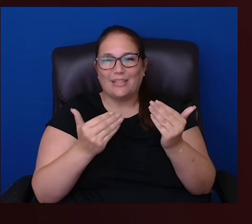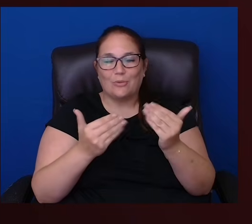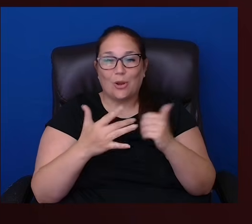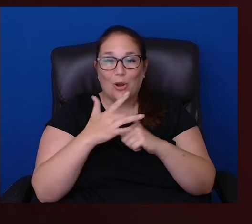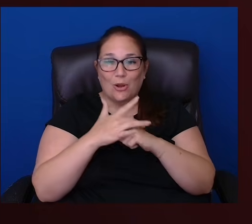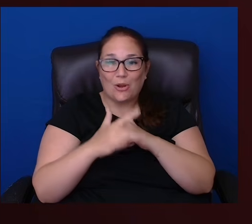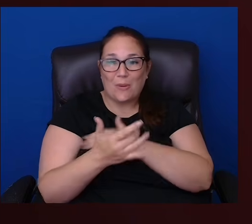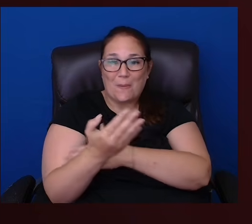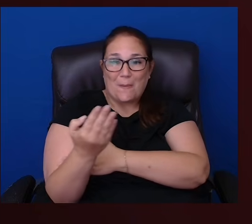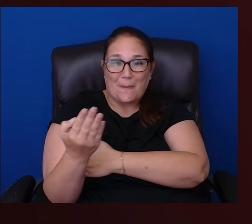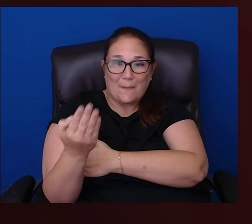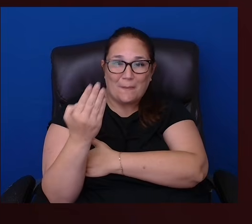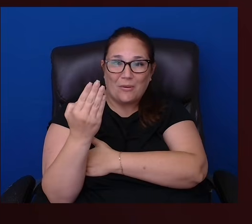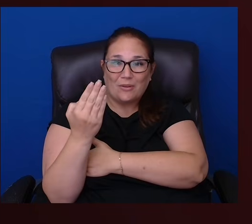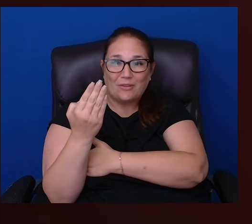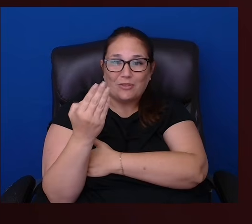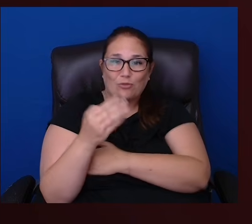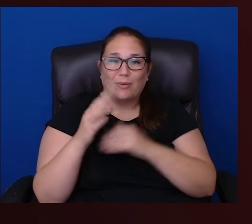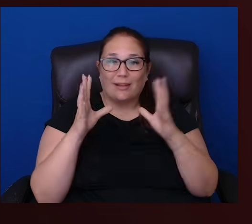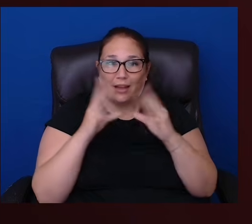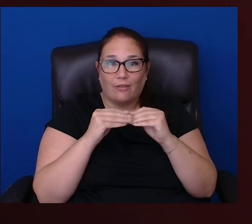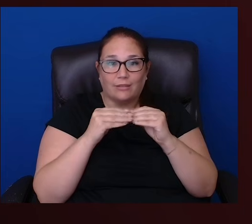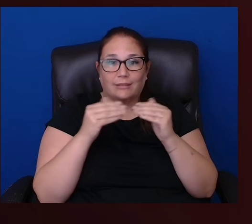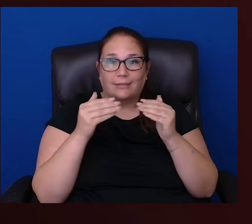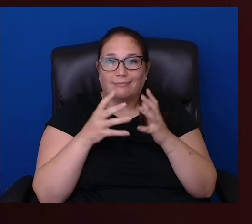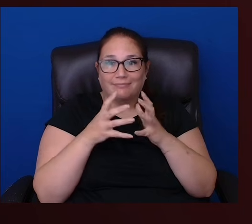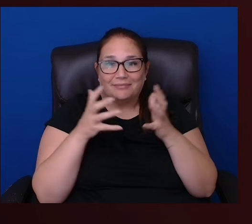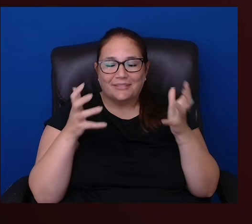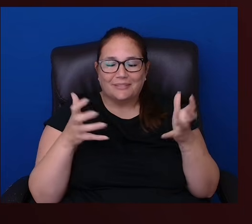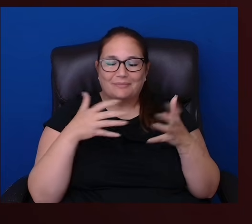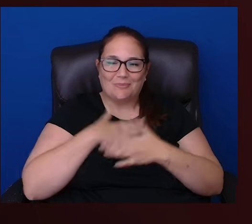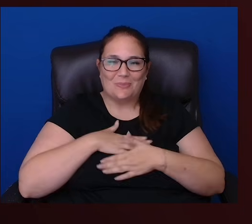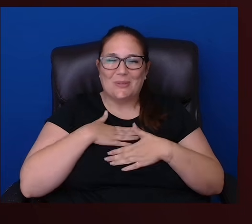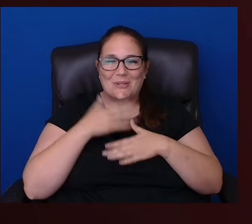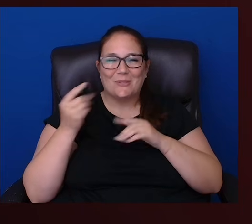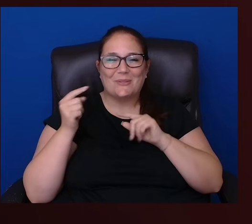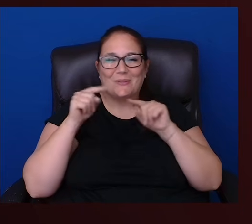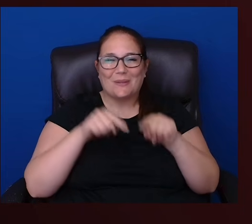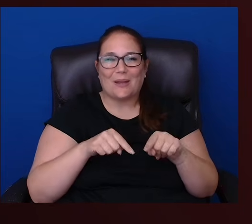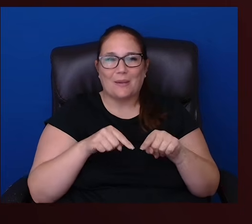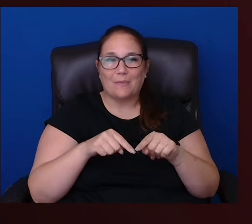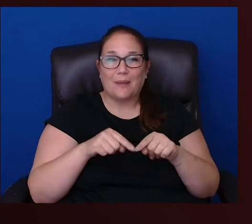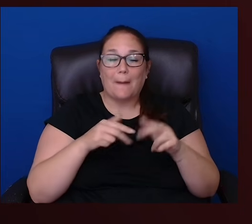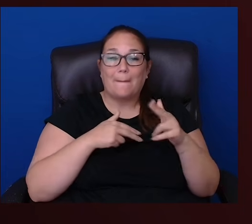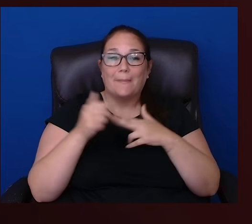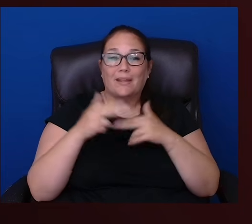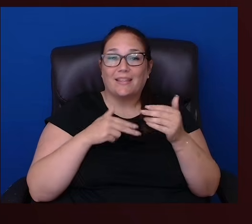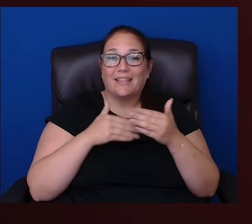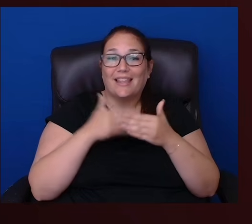and you've been conferencing quite a bit, so we appreciate you coming out. This is Building the Next Generation of